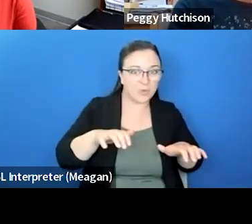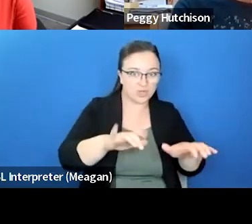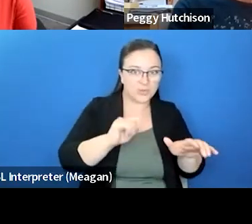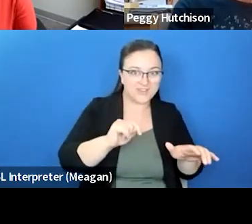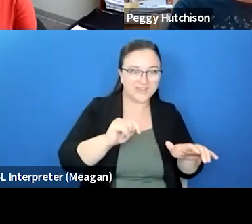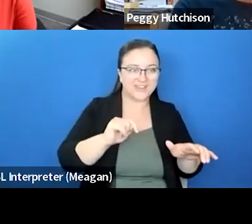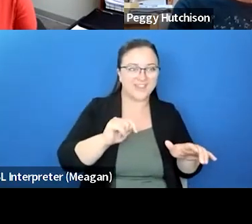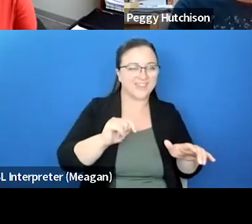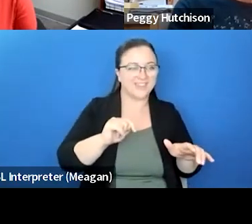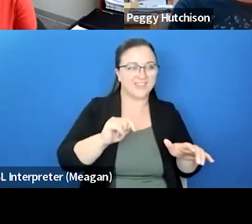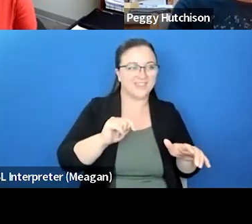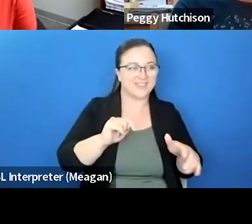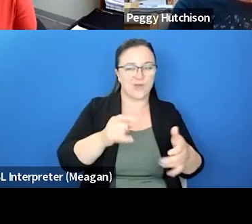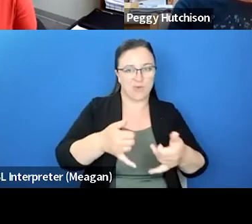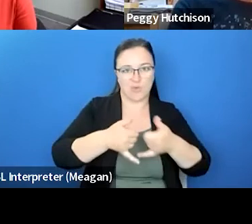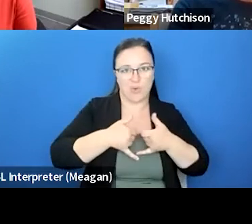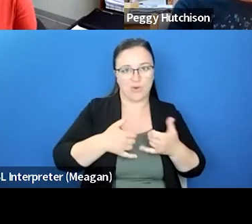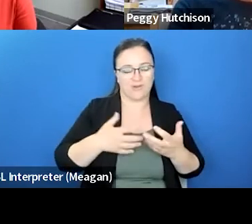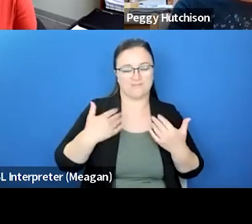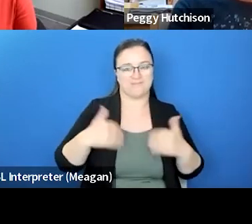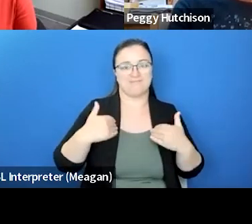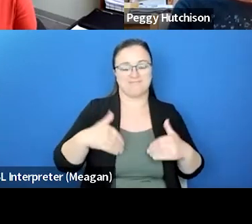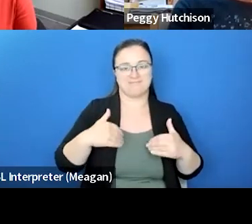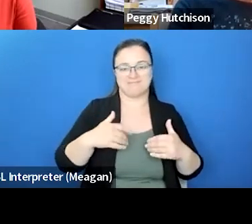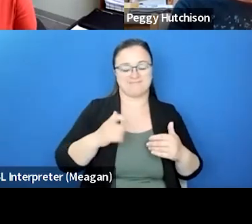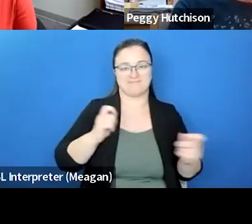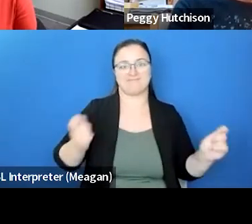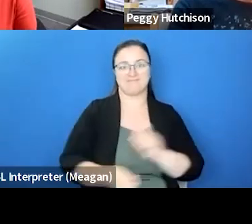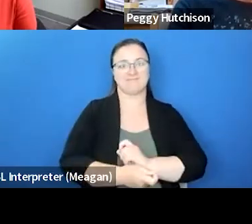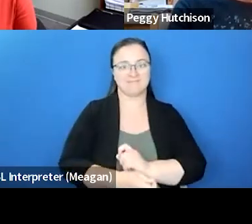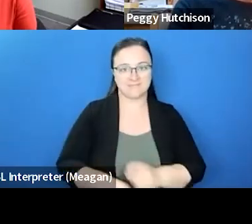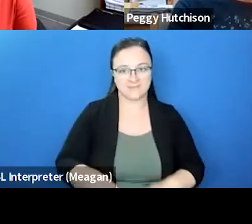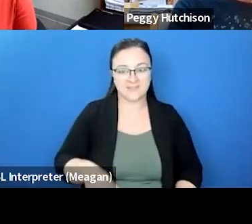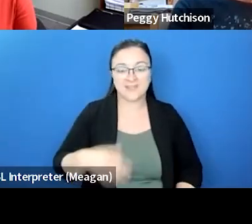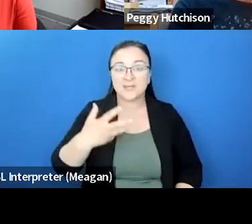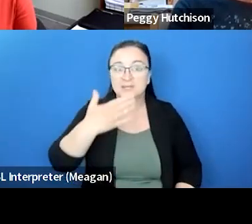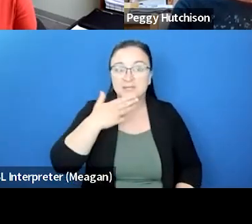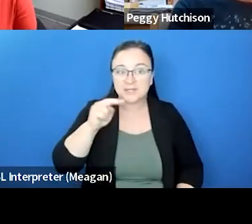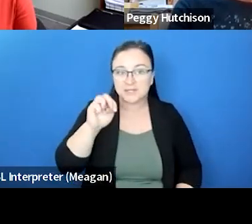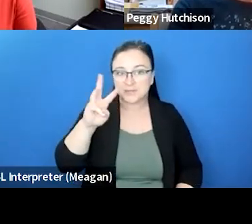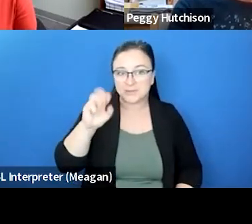So like, and it makes a world difference. The good news is, and I speaking from experience,